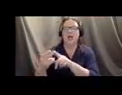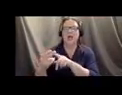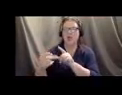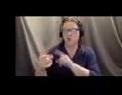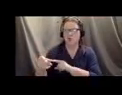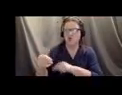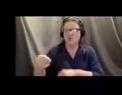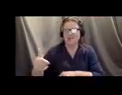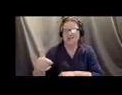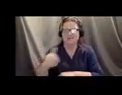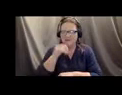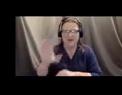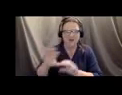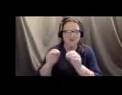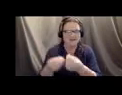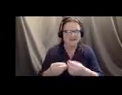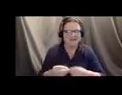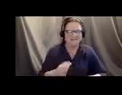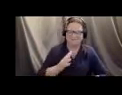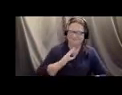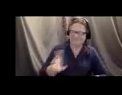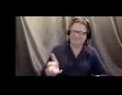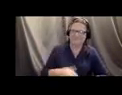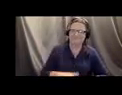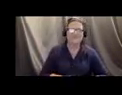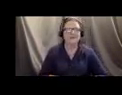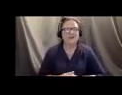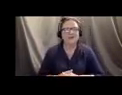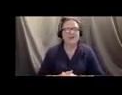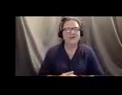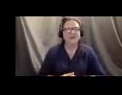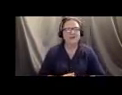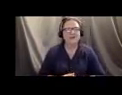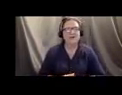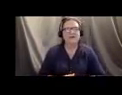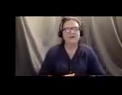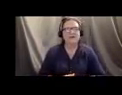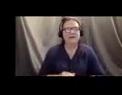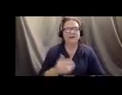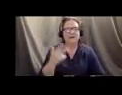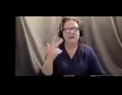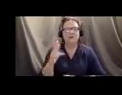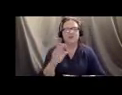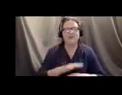Sharon Brisolara: You're going to be in those three areas.